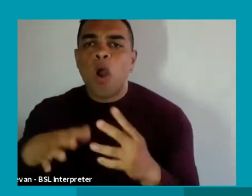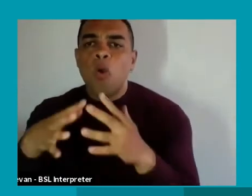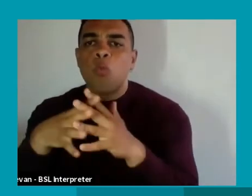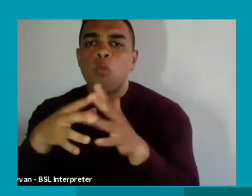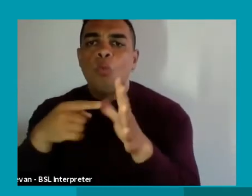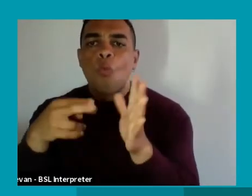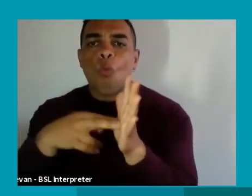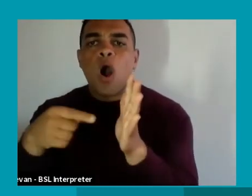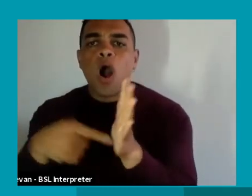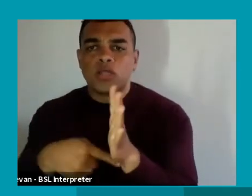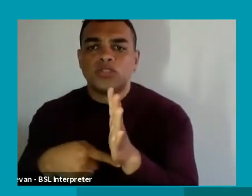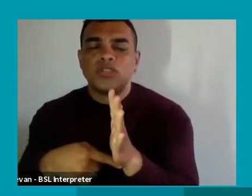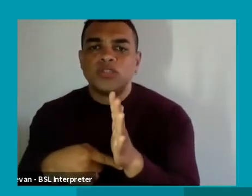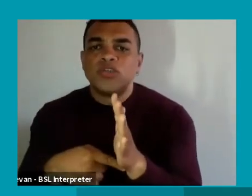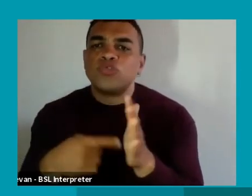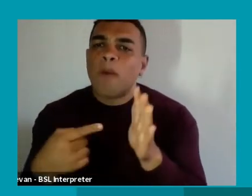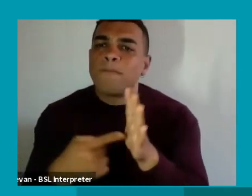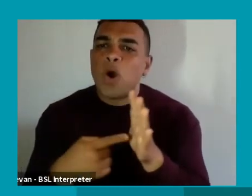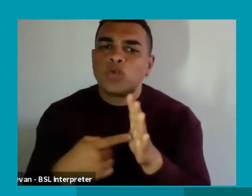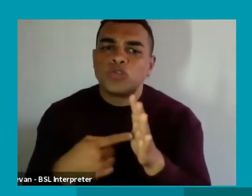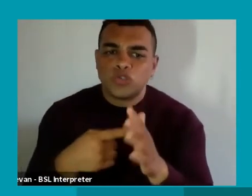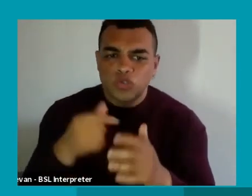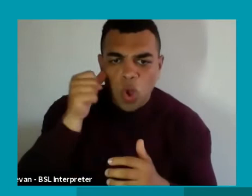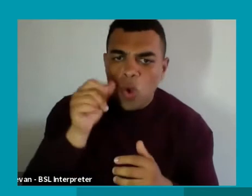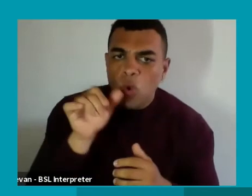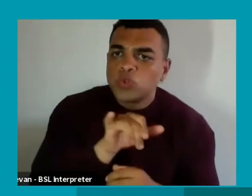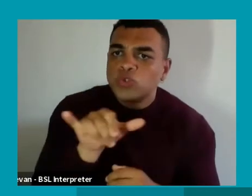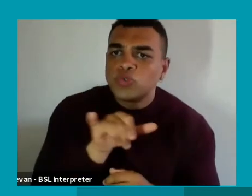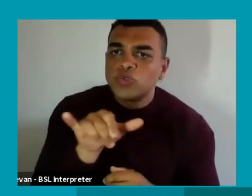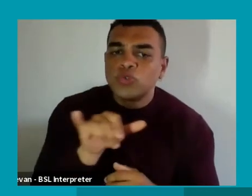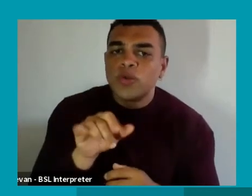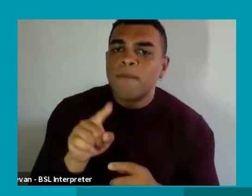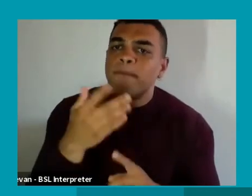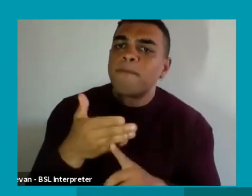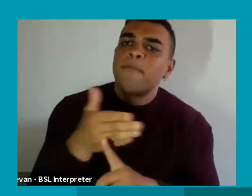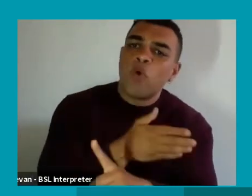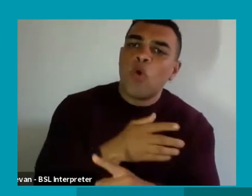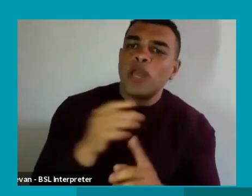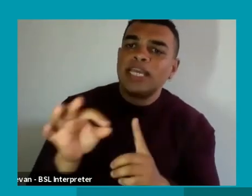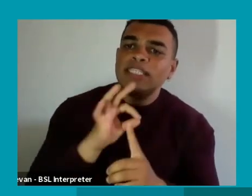shortlisted for the interview. Here's a simple tip. Get a highlighter pen.